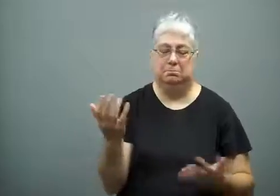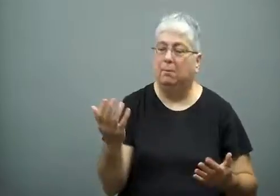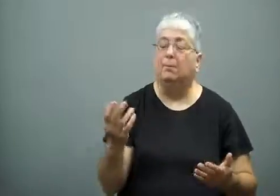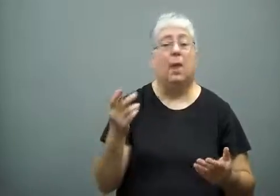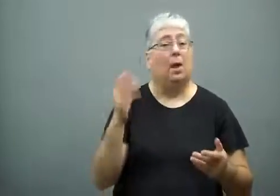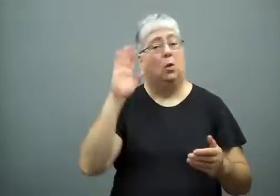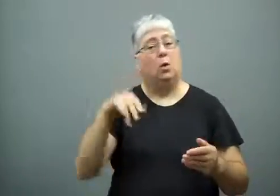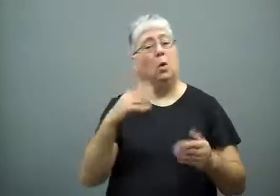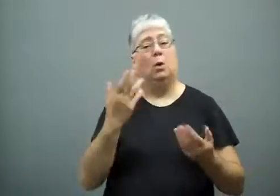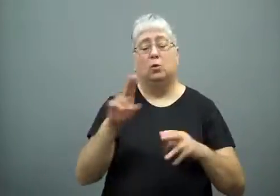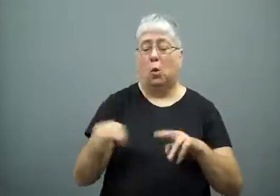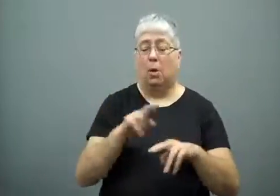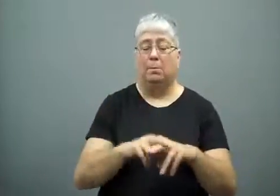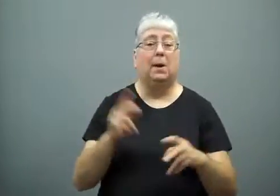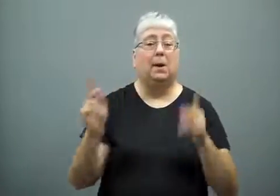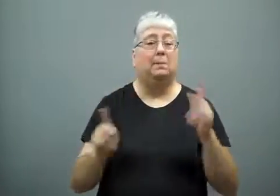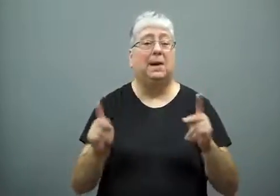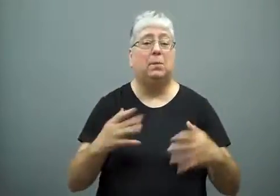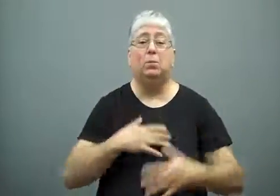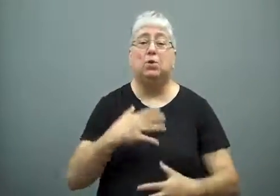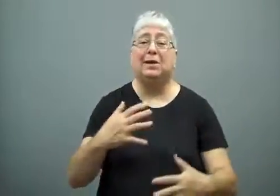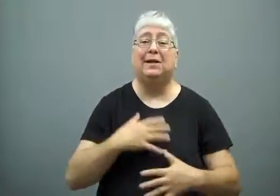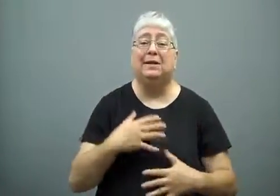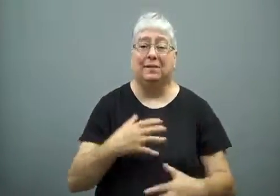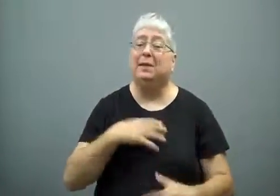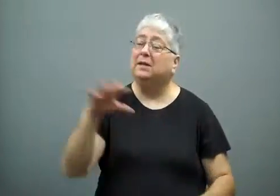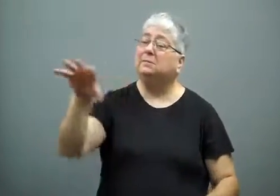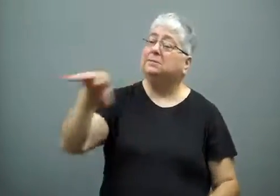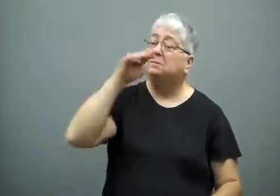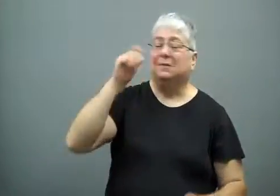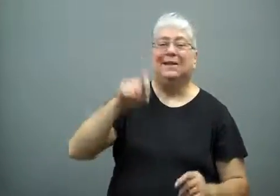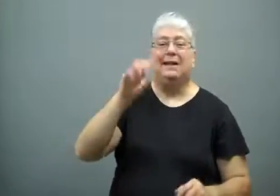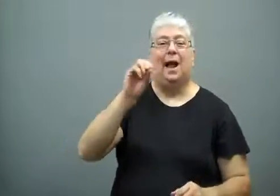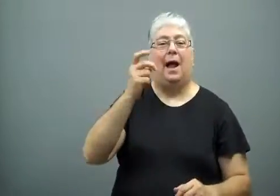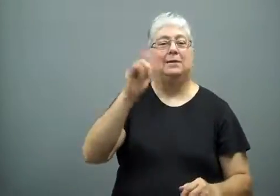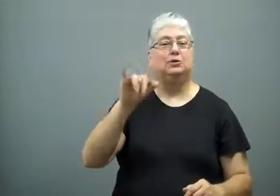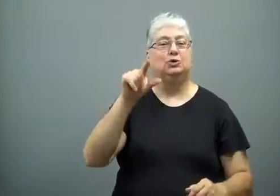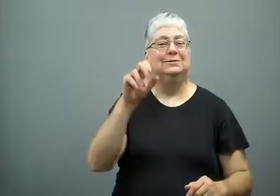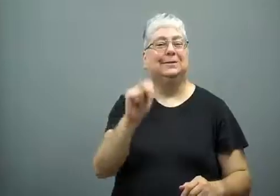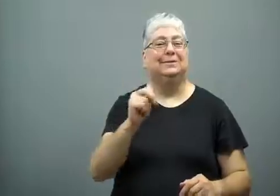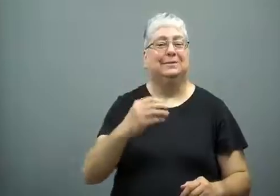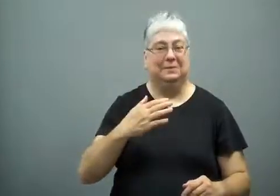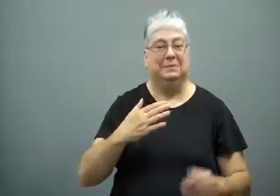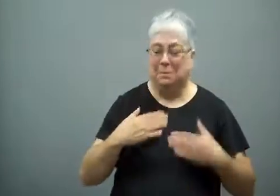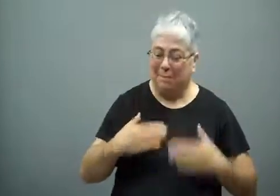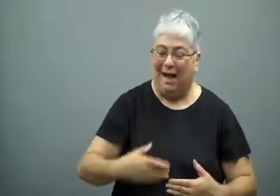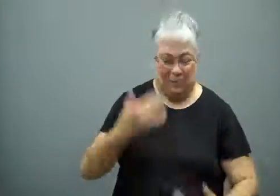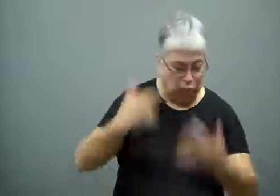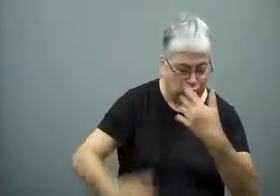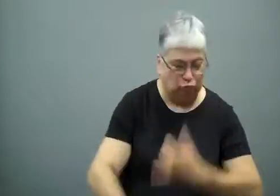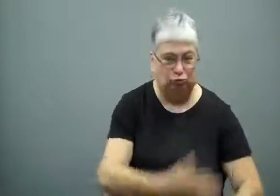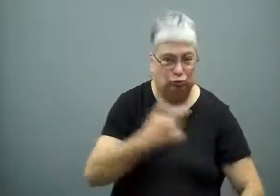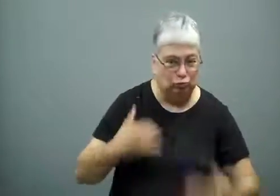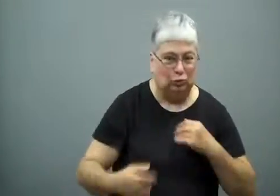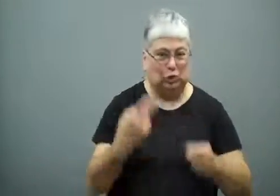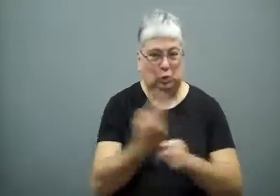When people breathe, they take in oxygen.